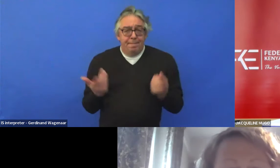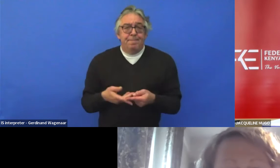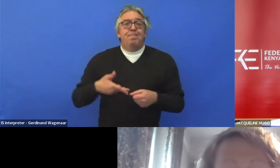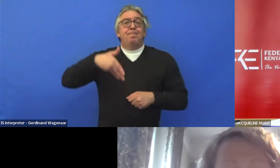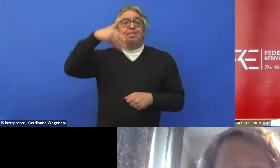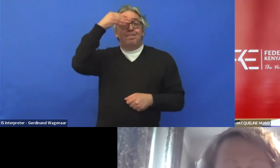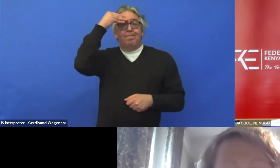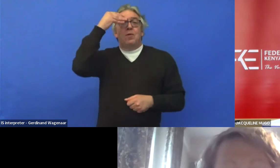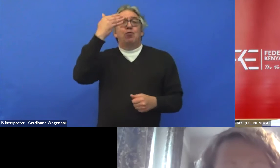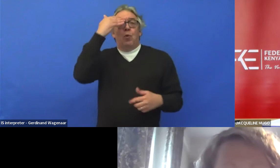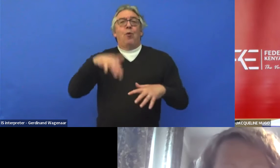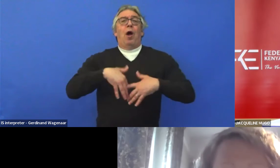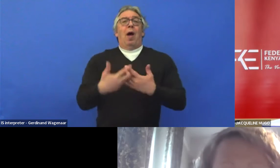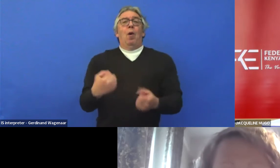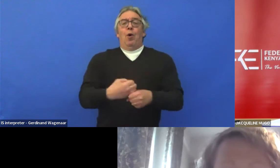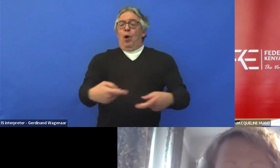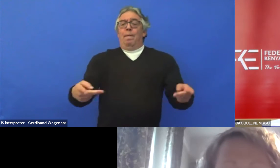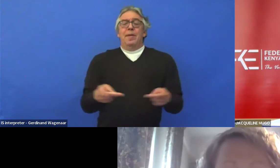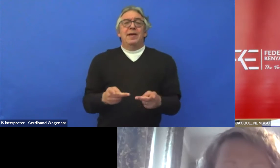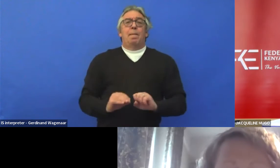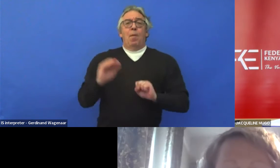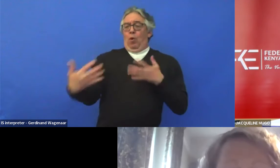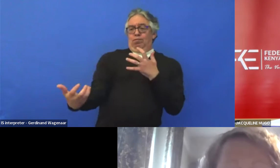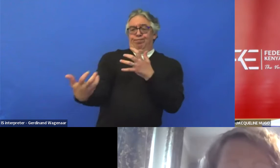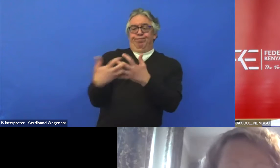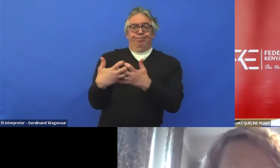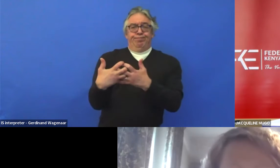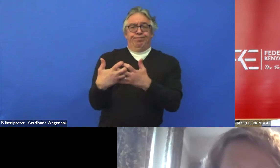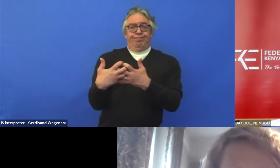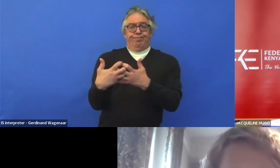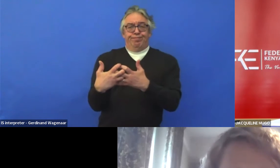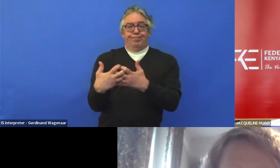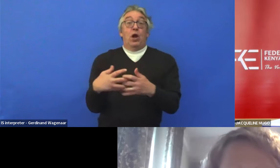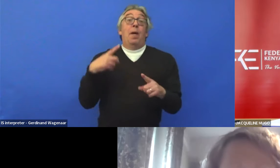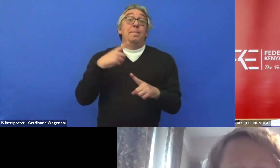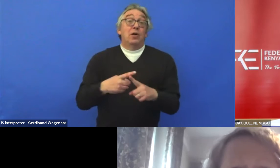and ensuring they raise their voice with other people leading on change.